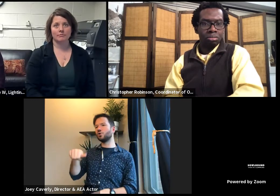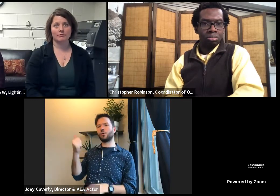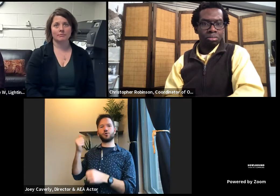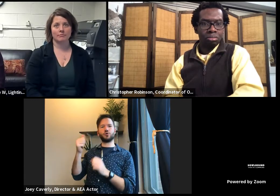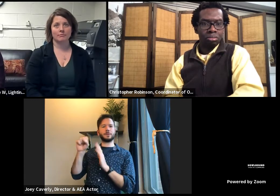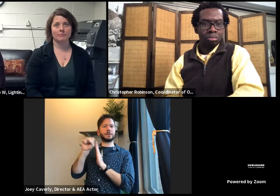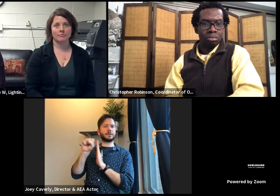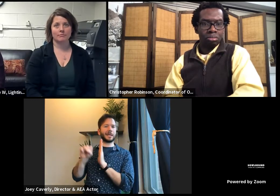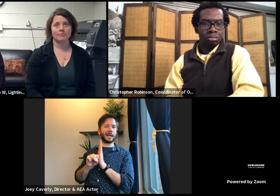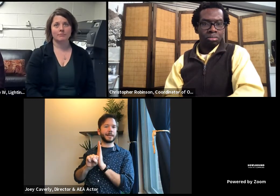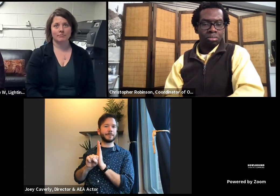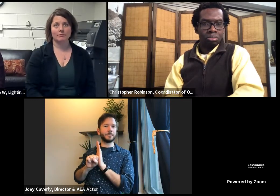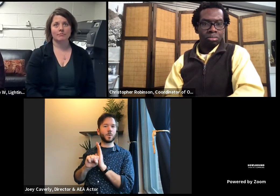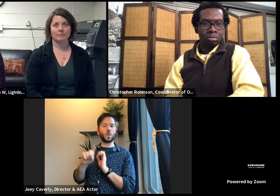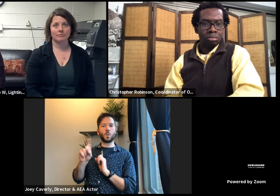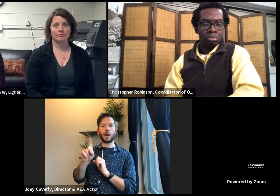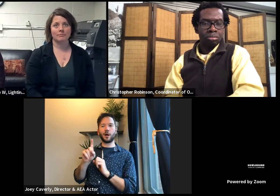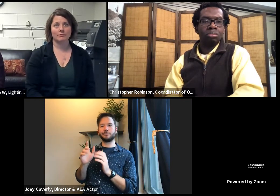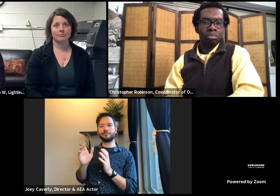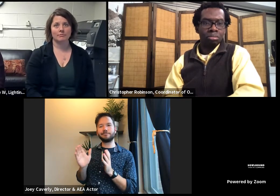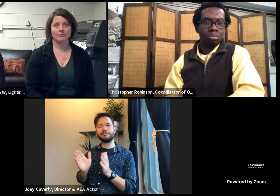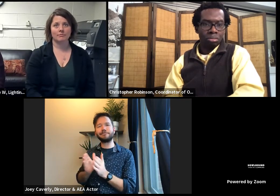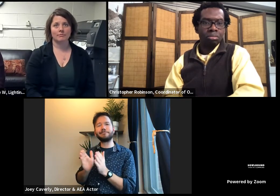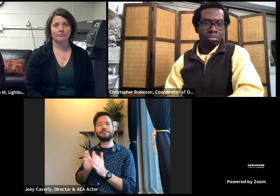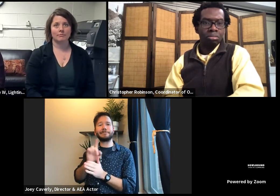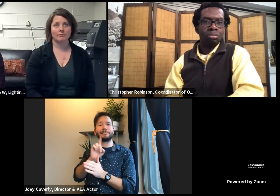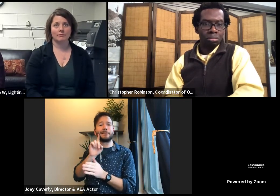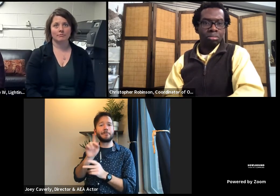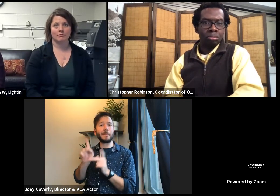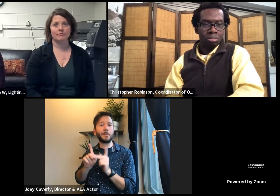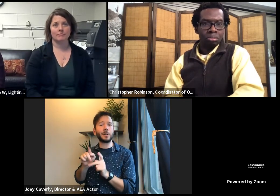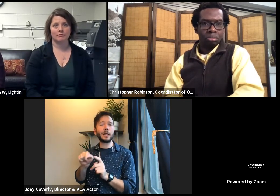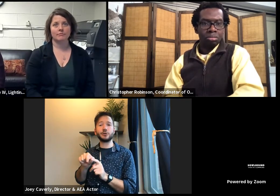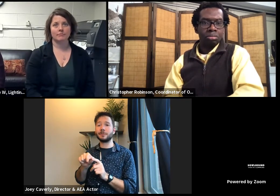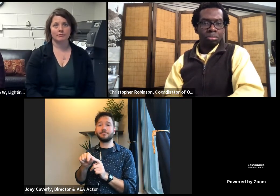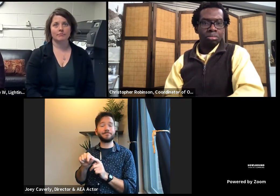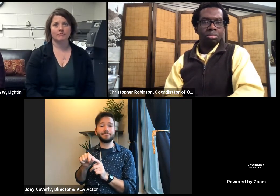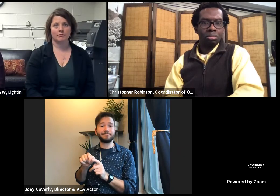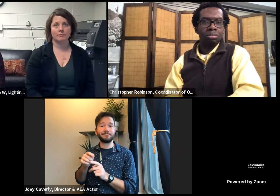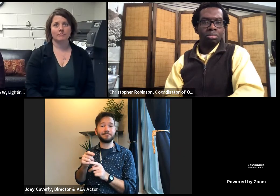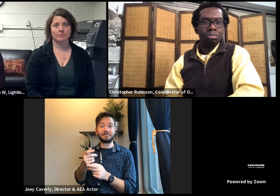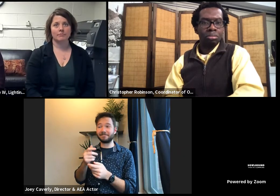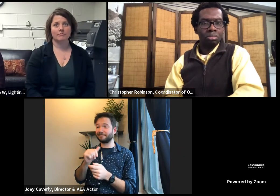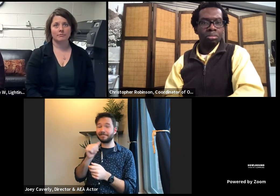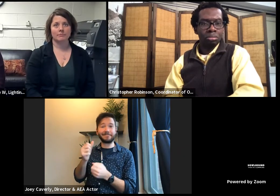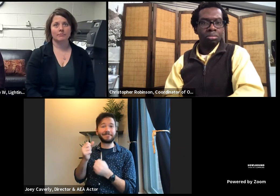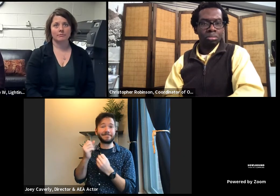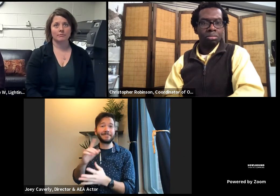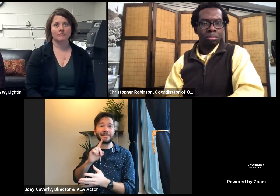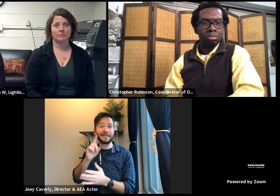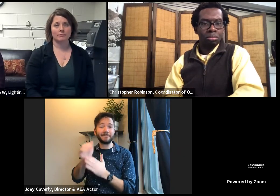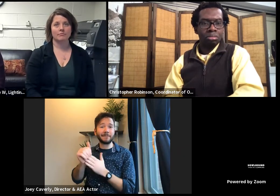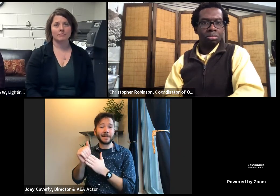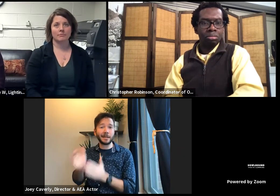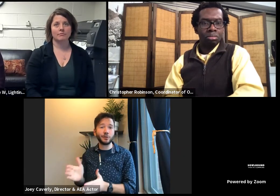in leadership in various fields all over this region. There are some other states